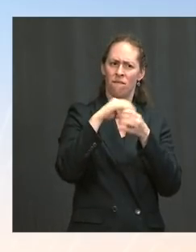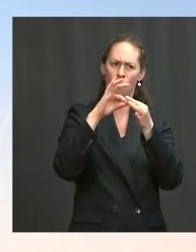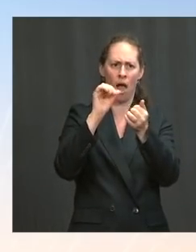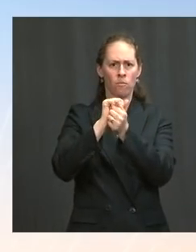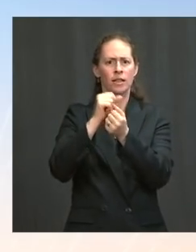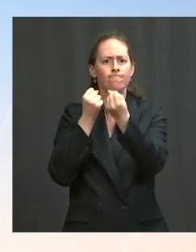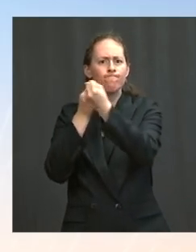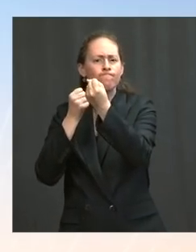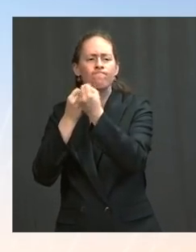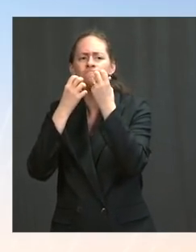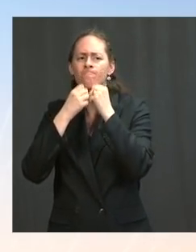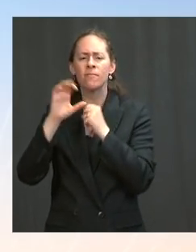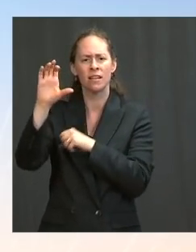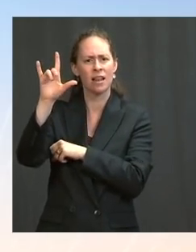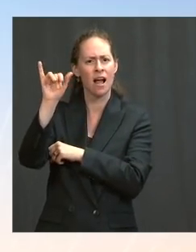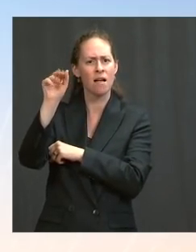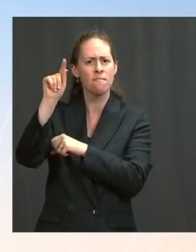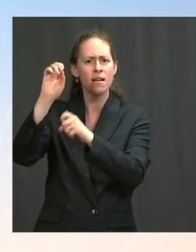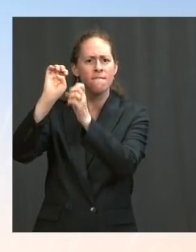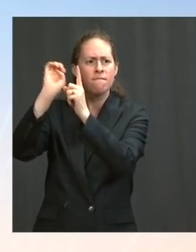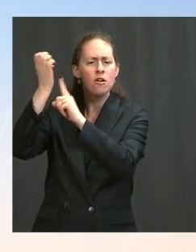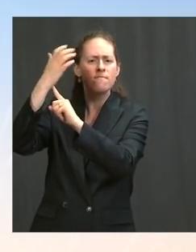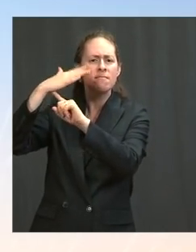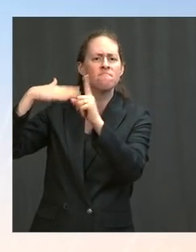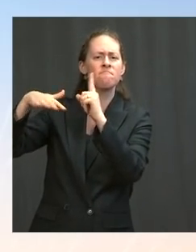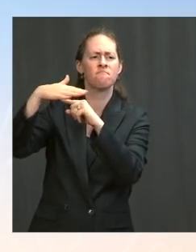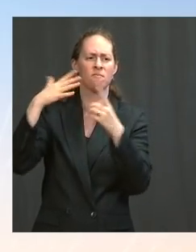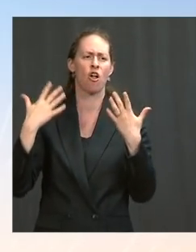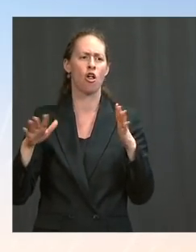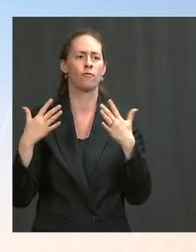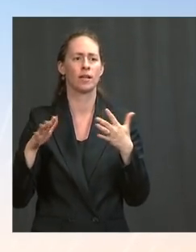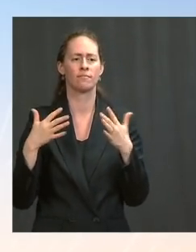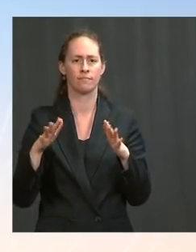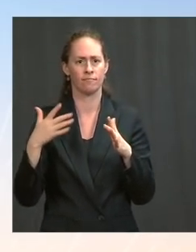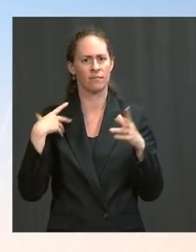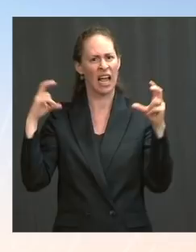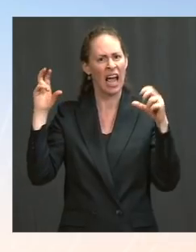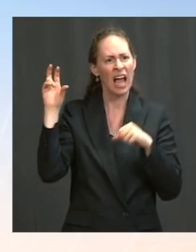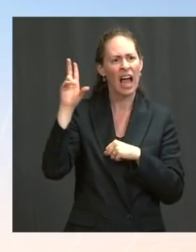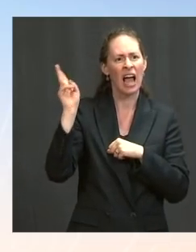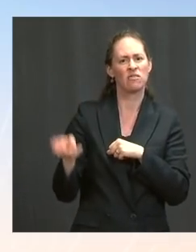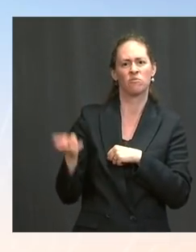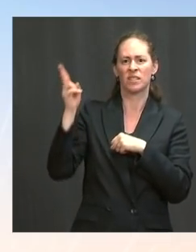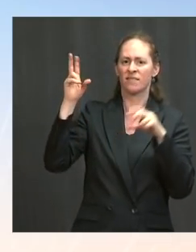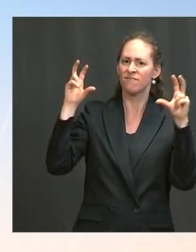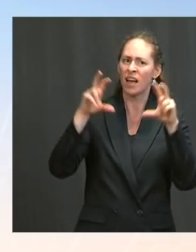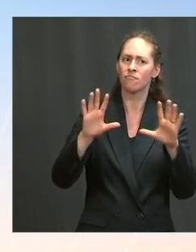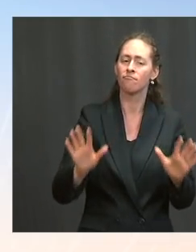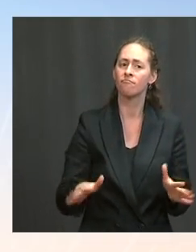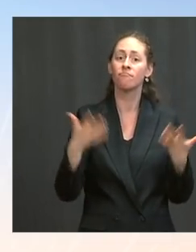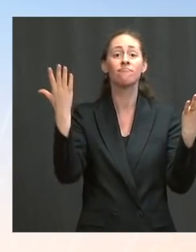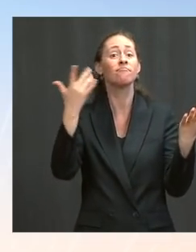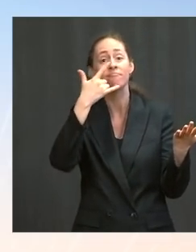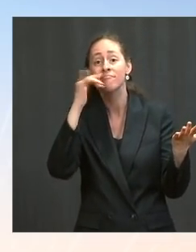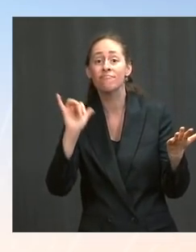that would represent historic investments in areas like addressing the legacy of pollution